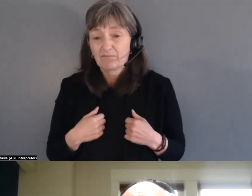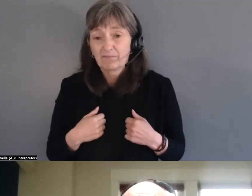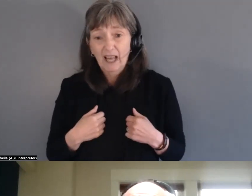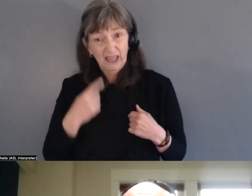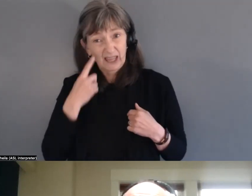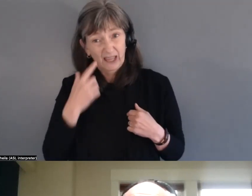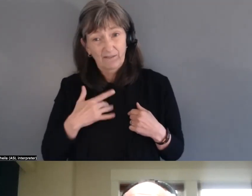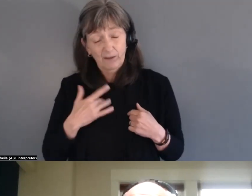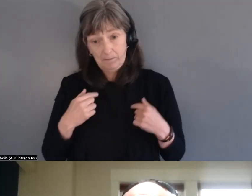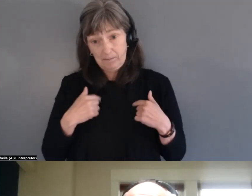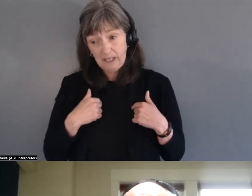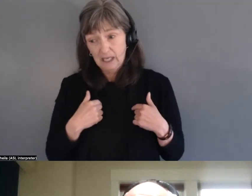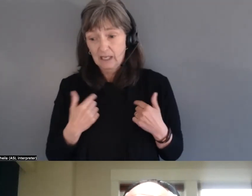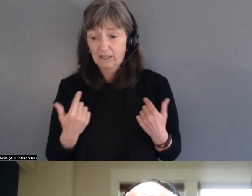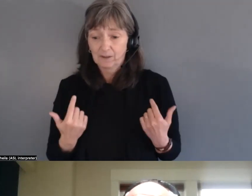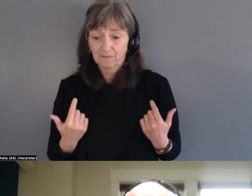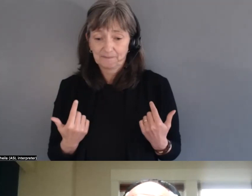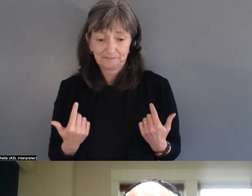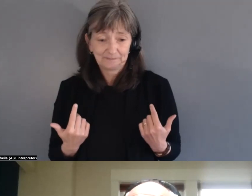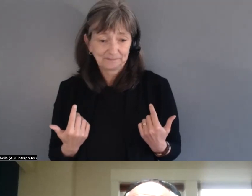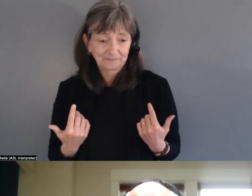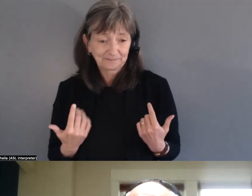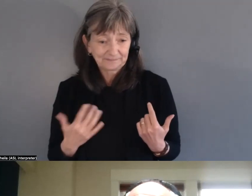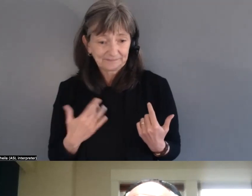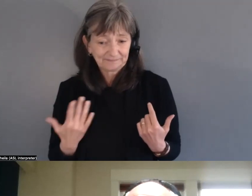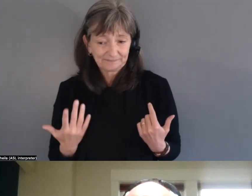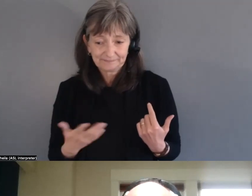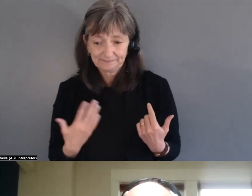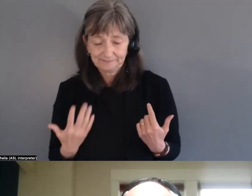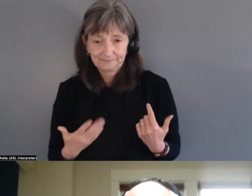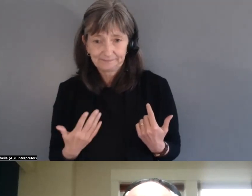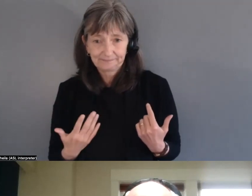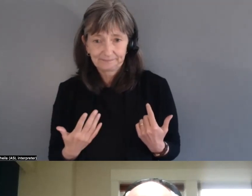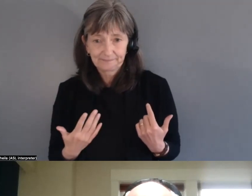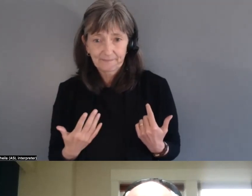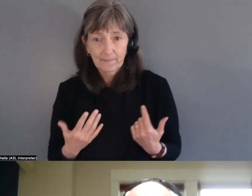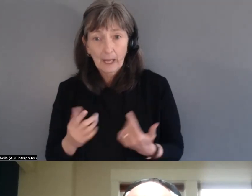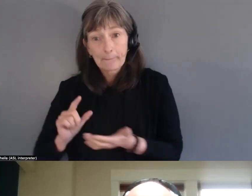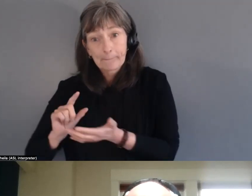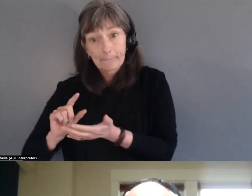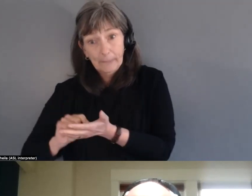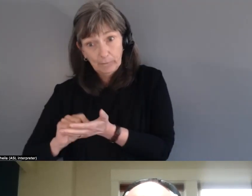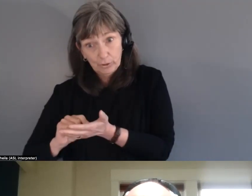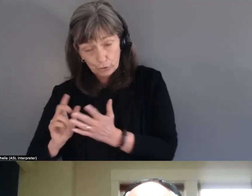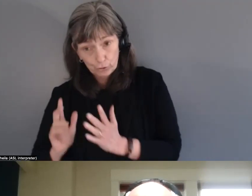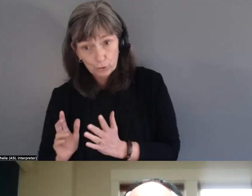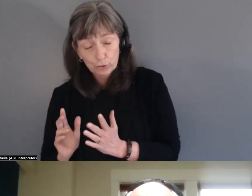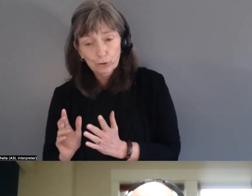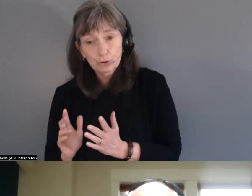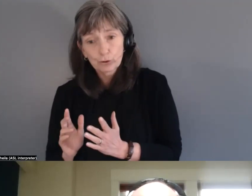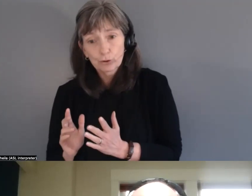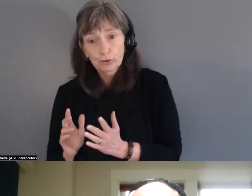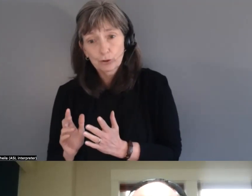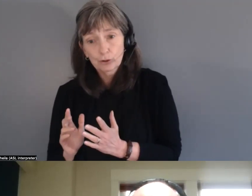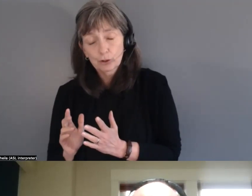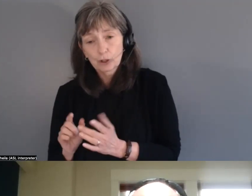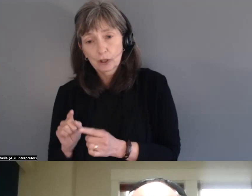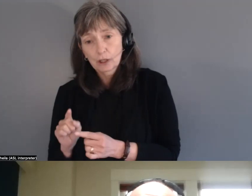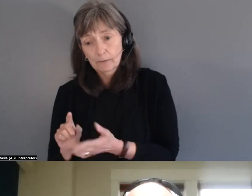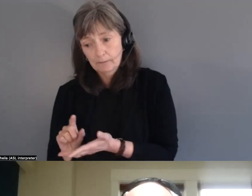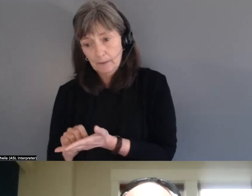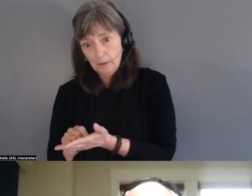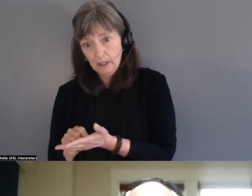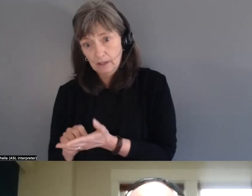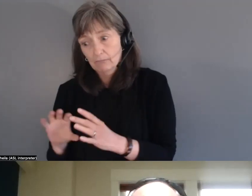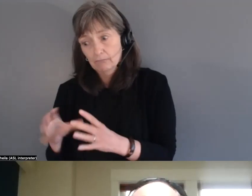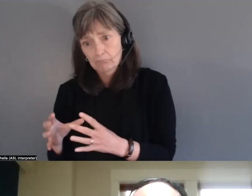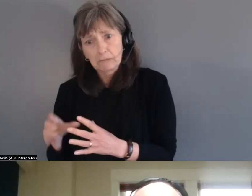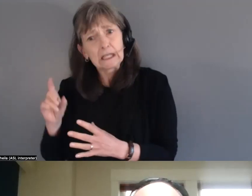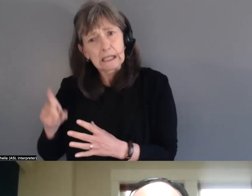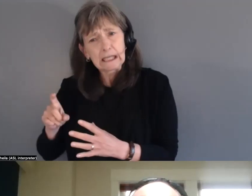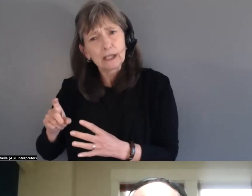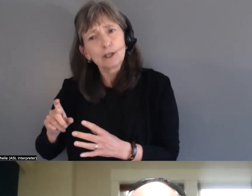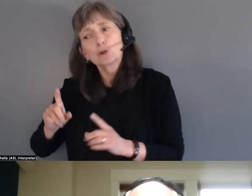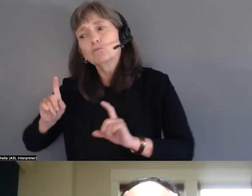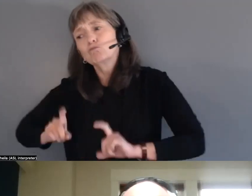stress is that I think both publishers do need to experiment, and they do need to communicate